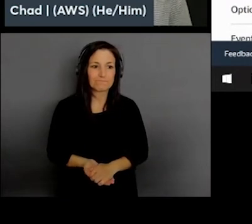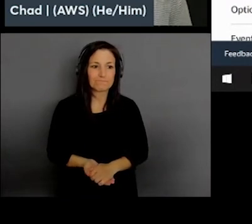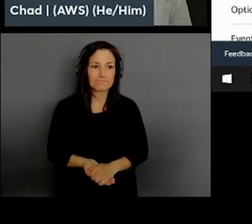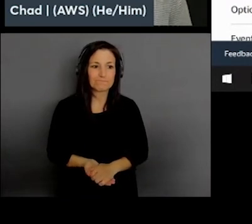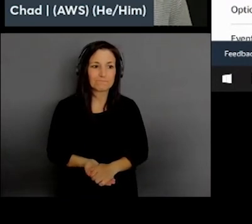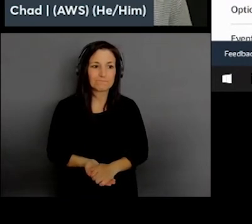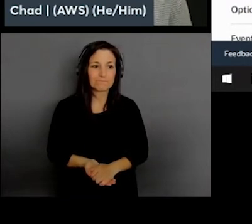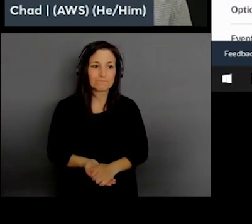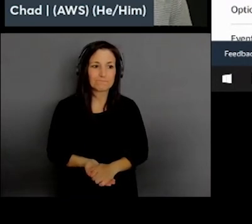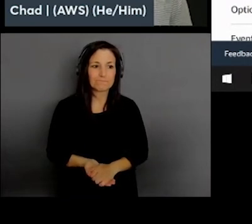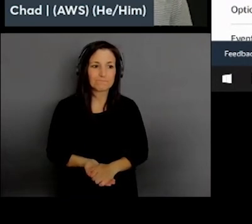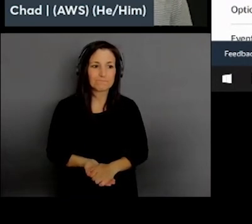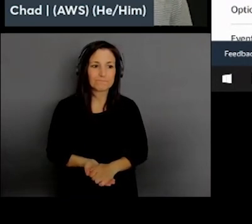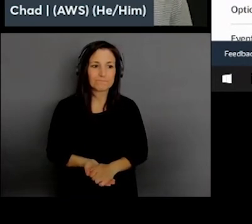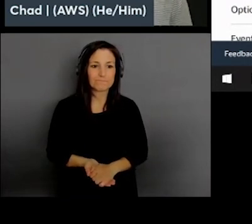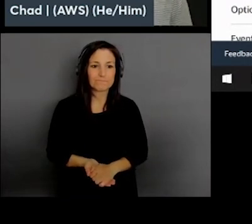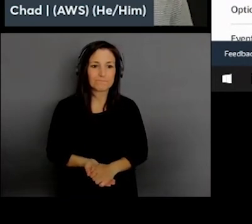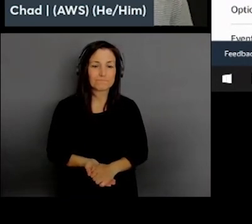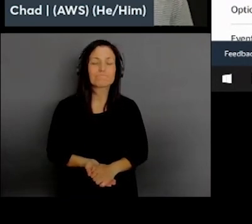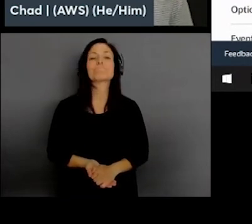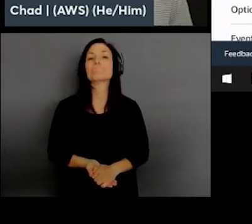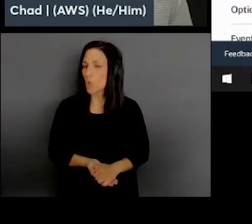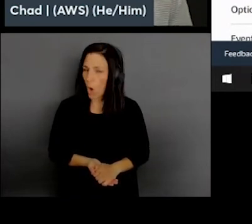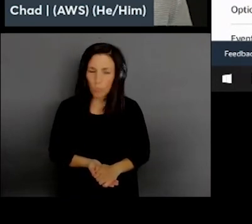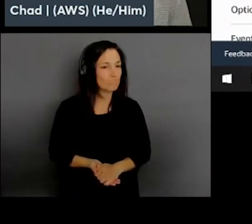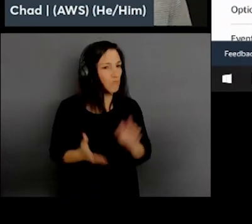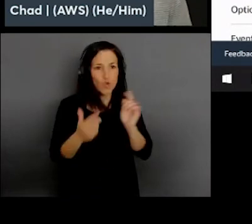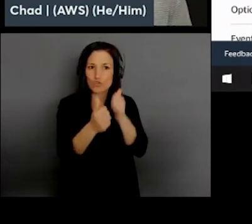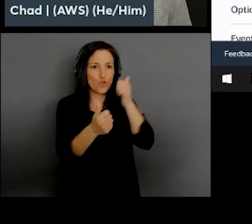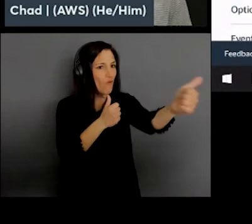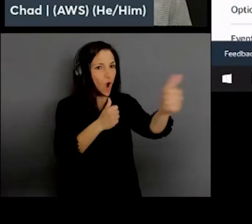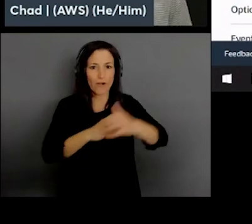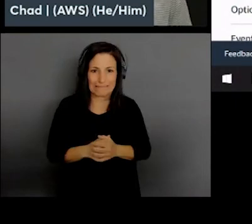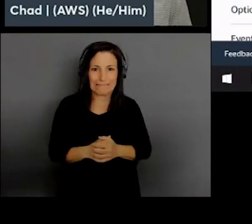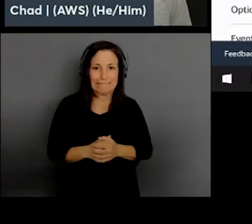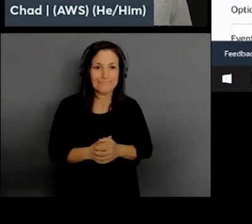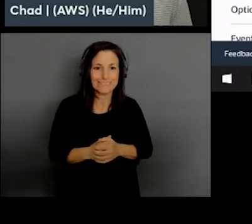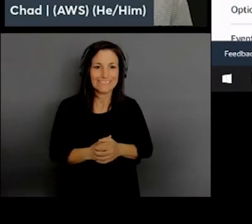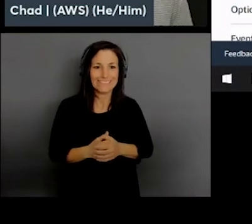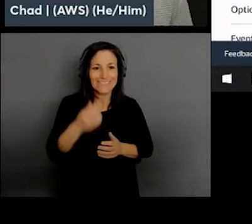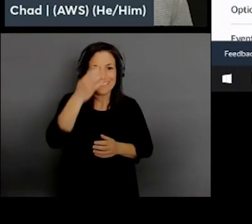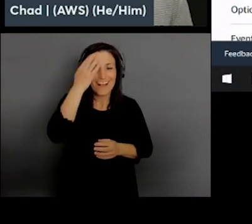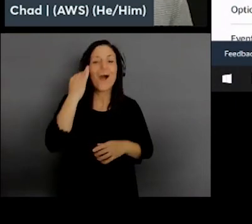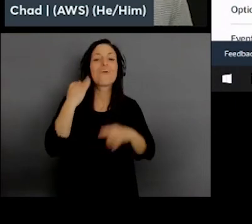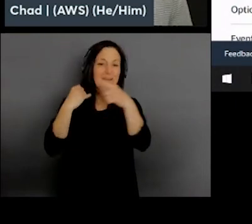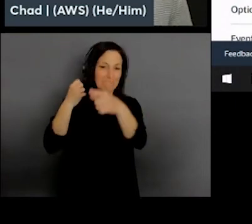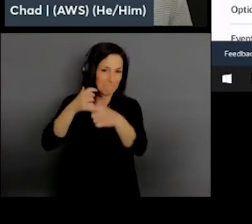I guess Sydney's too far, it's taking far too long. There we go. And there it is. So you select serverless.